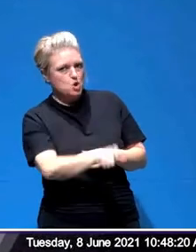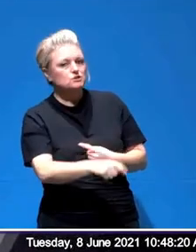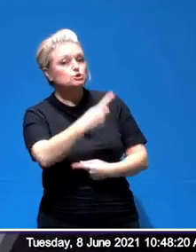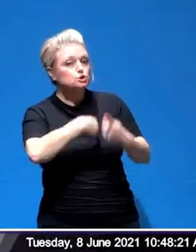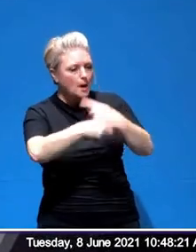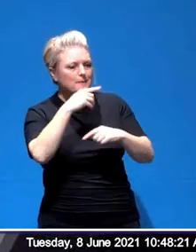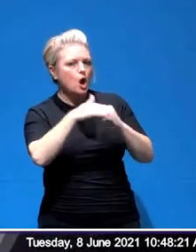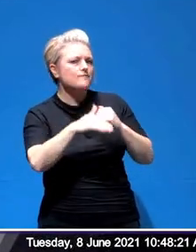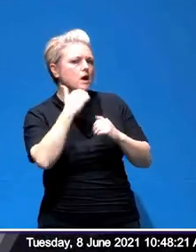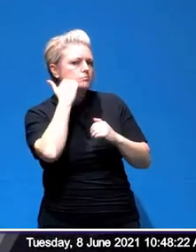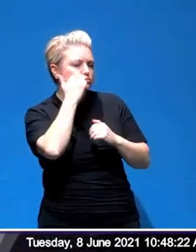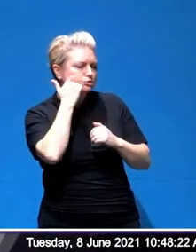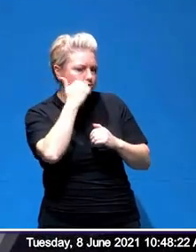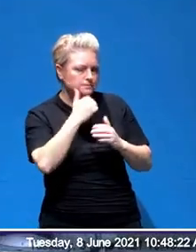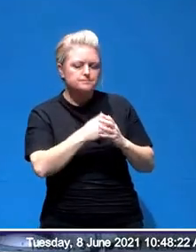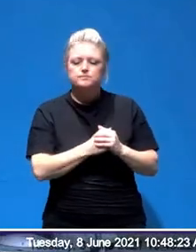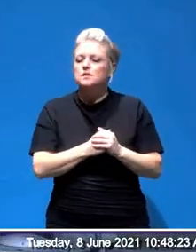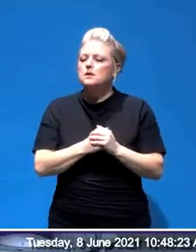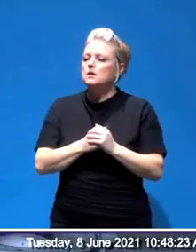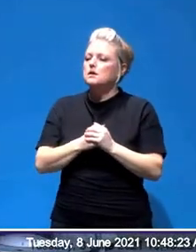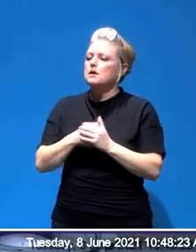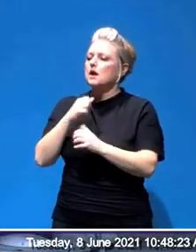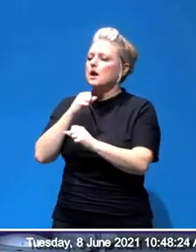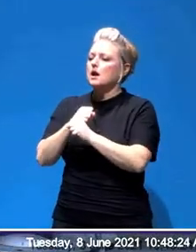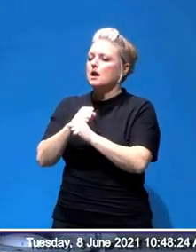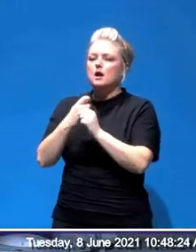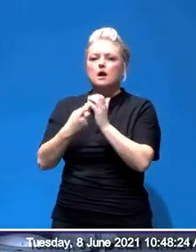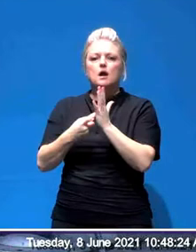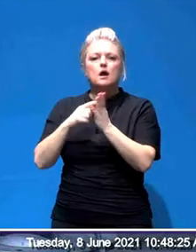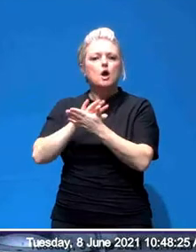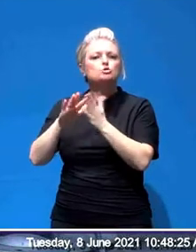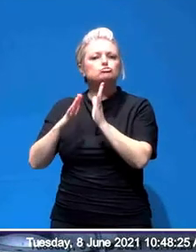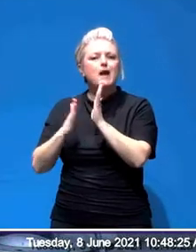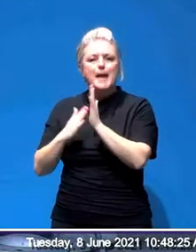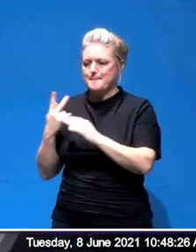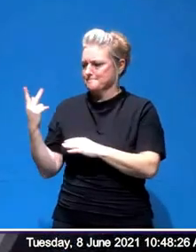Graham and I? Sorry, Graham and I weren't sure about bringing Daniel back